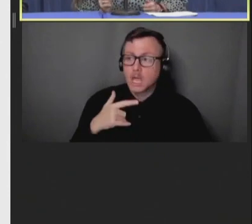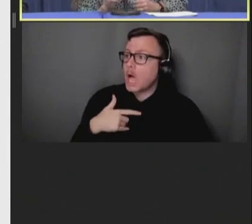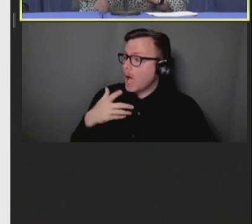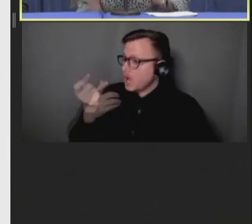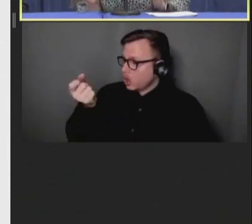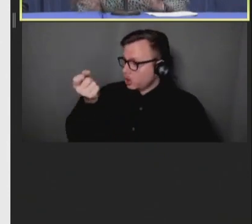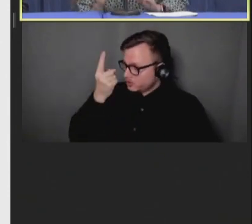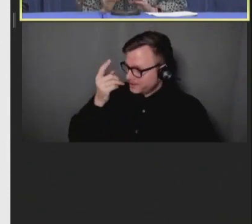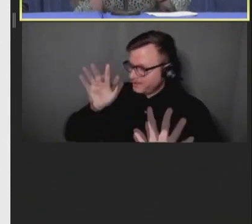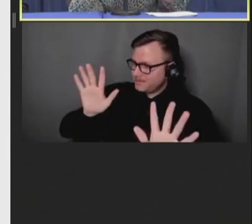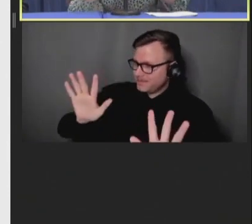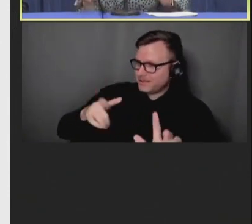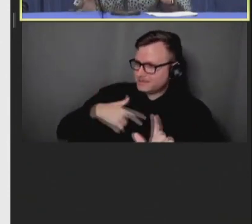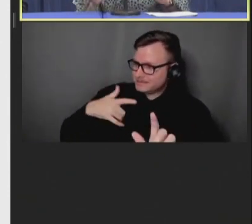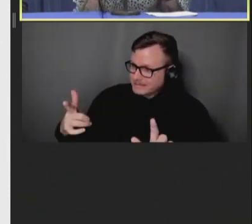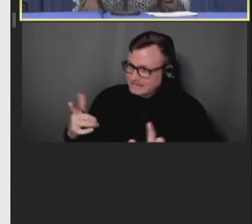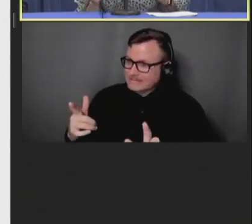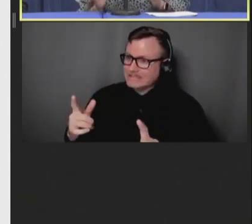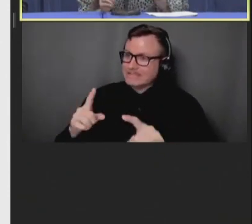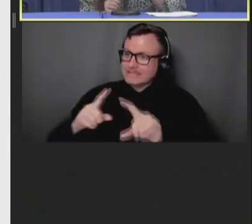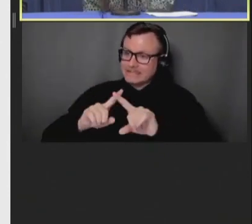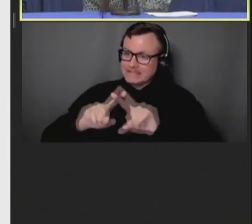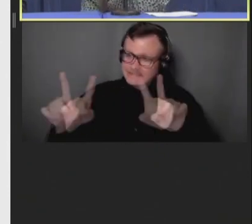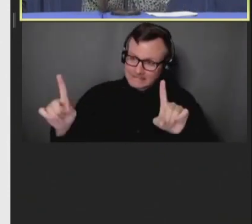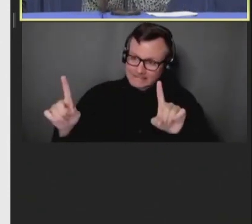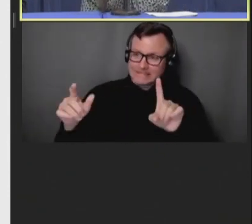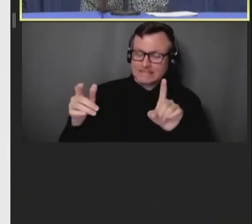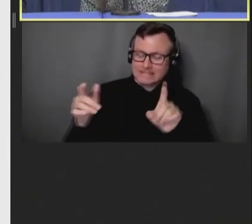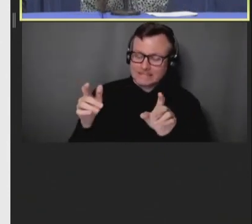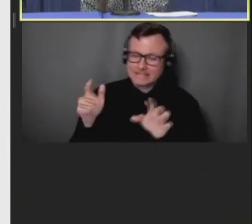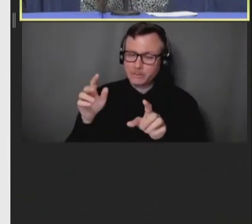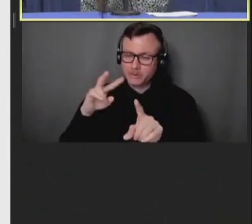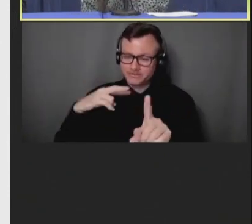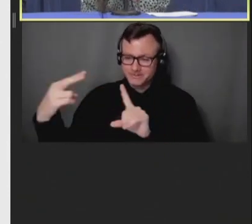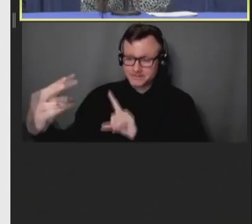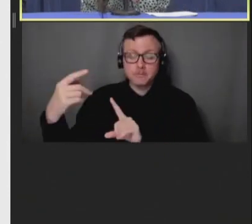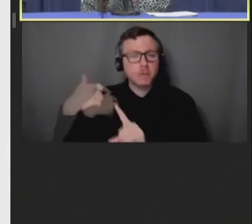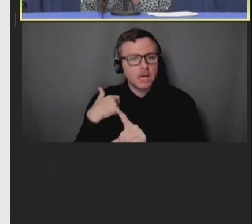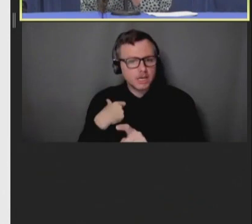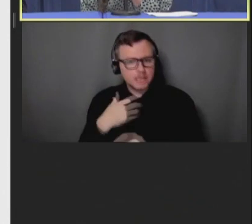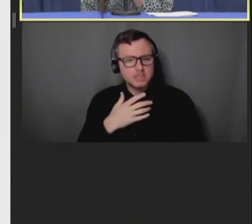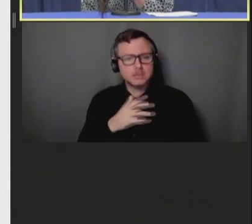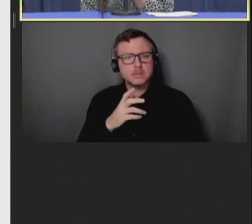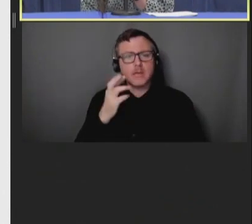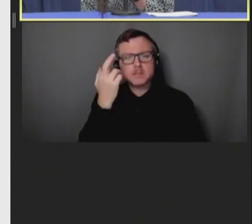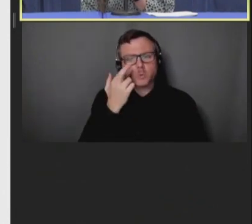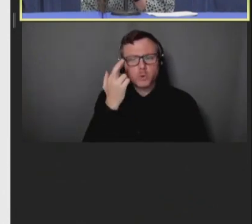ask, but I do think it's a reasonable thing to consider when we're talking about pandemic